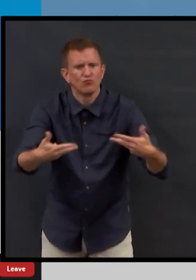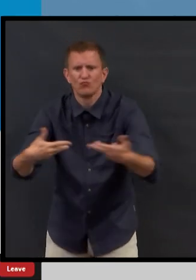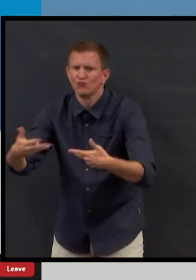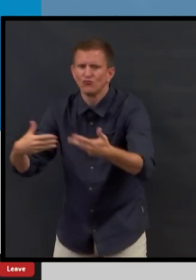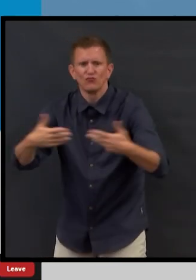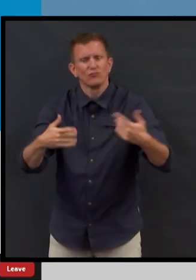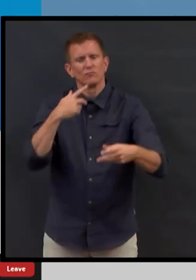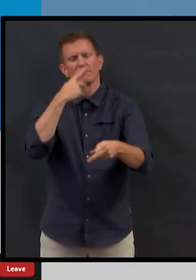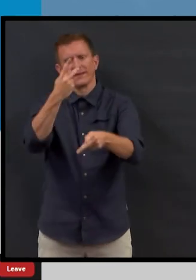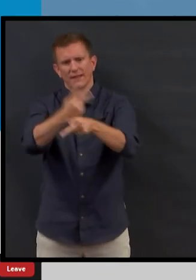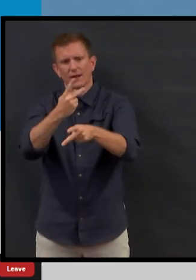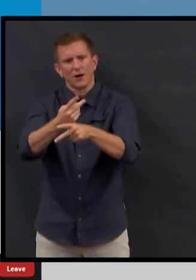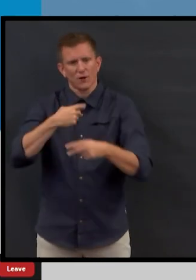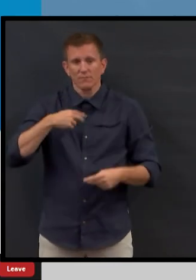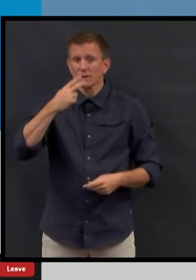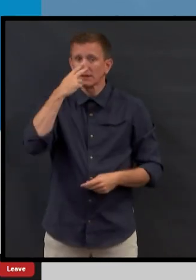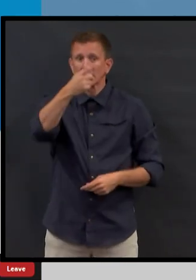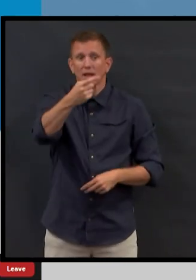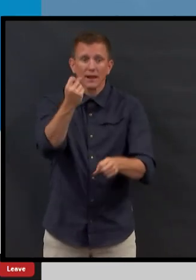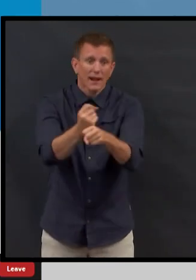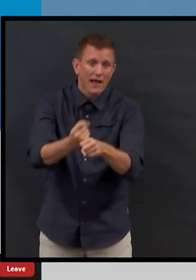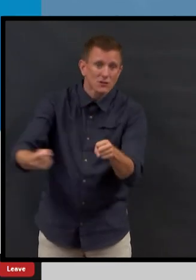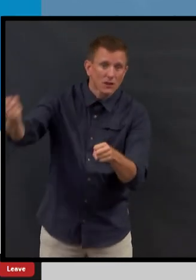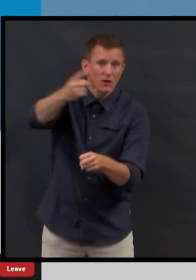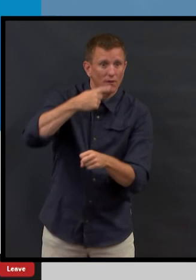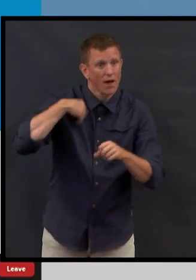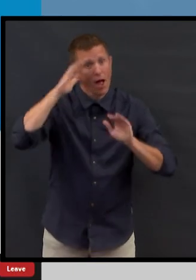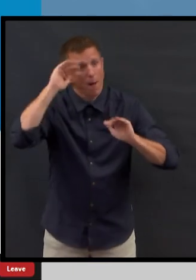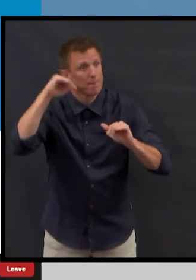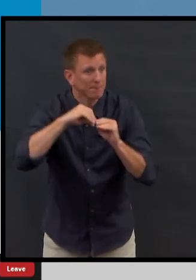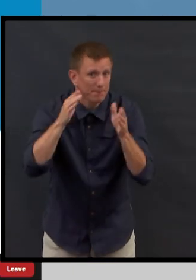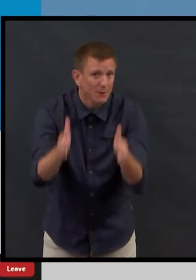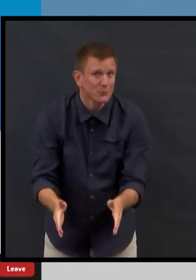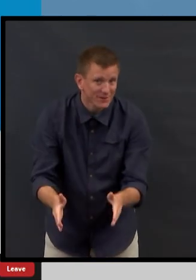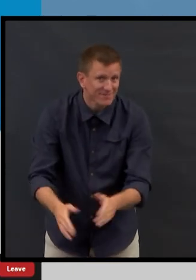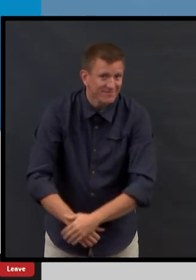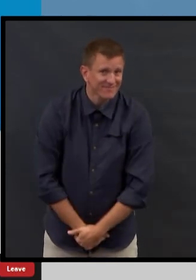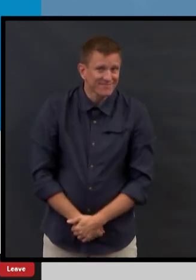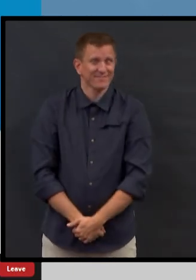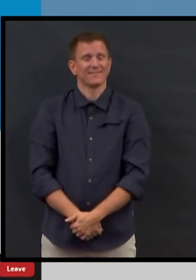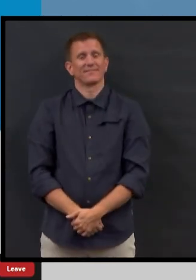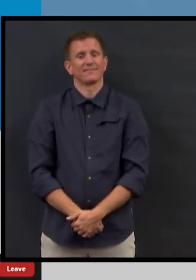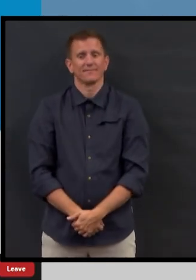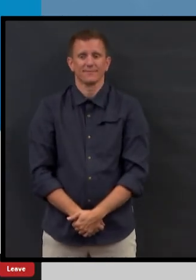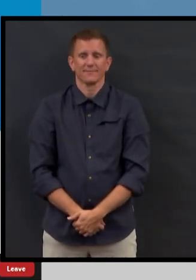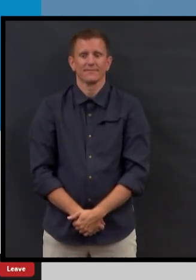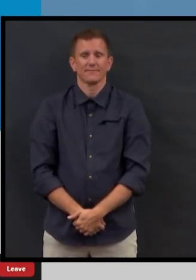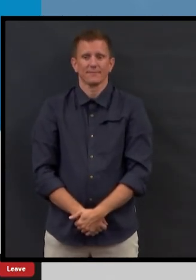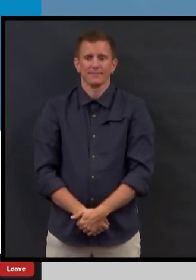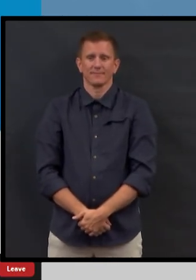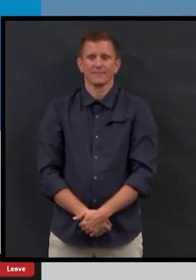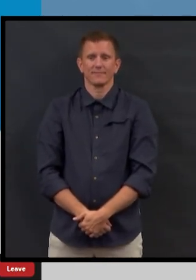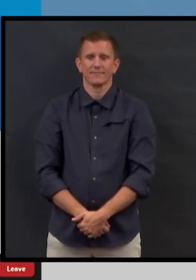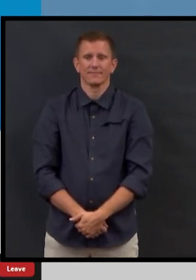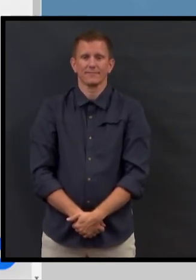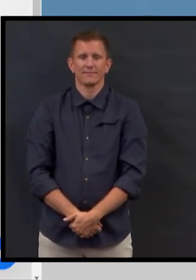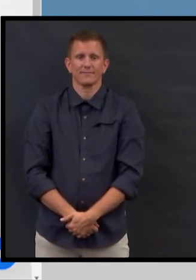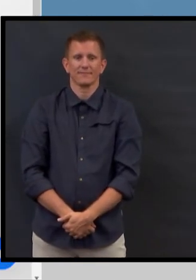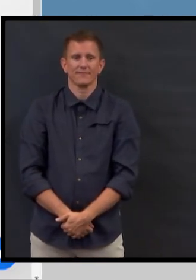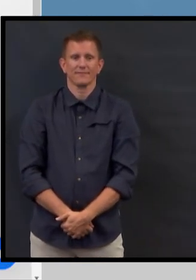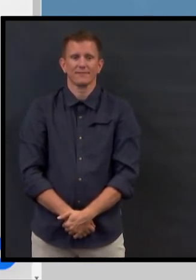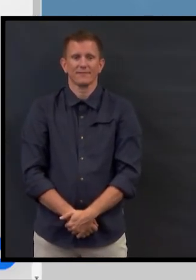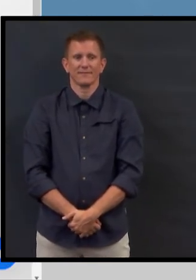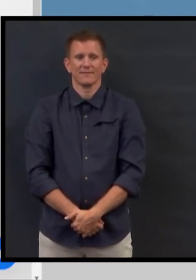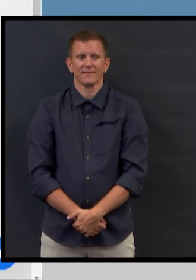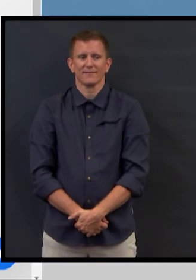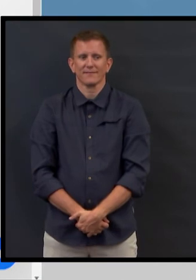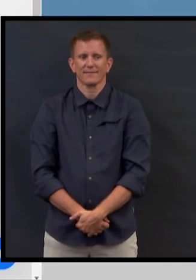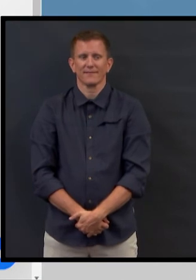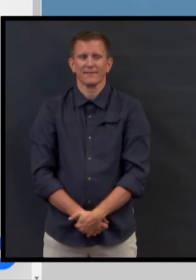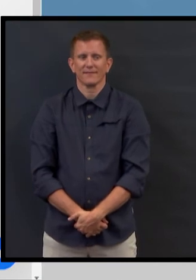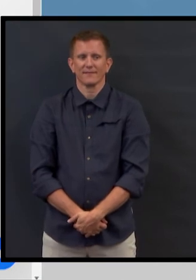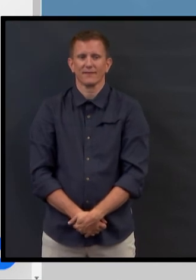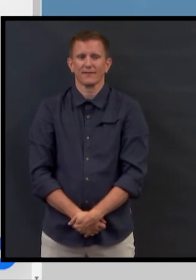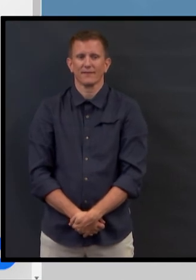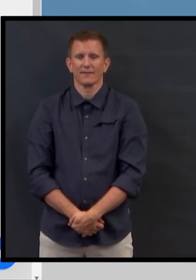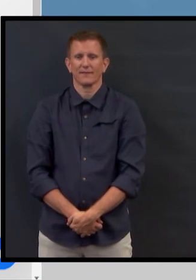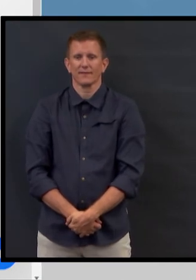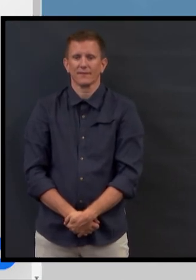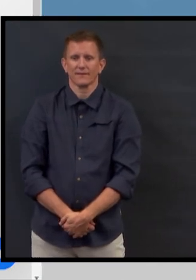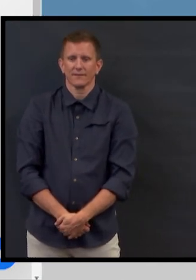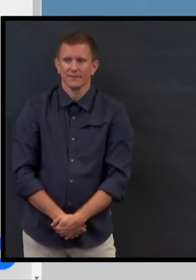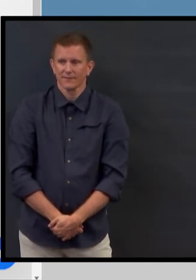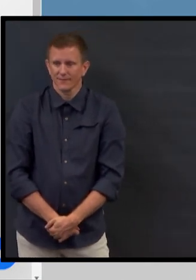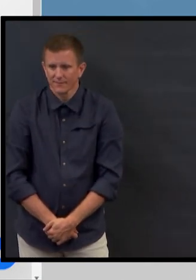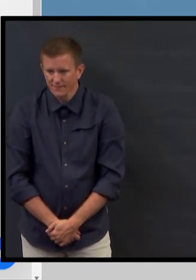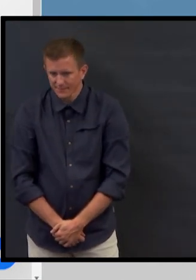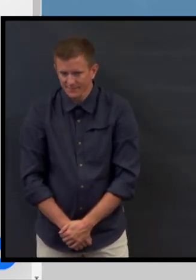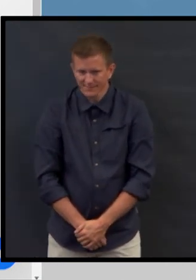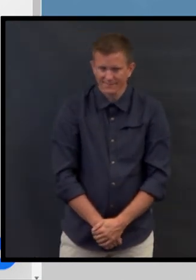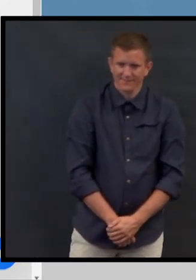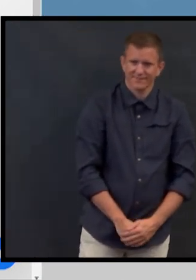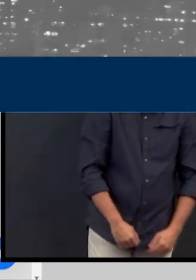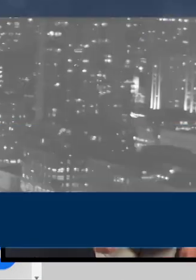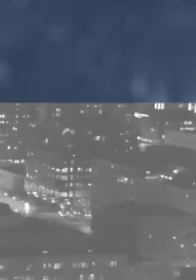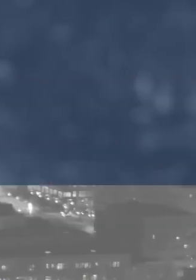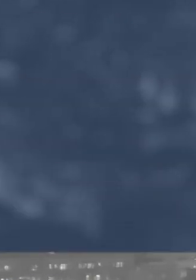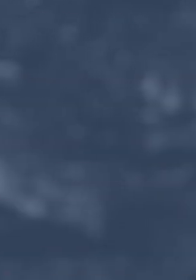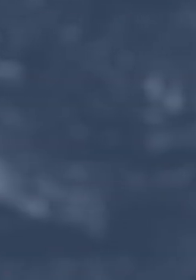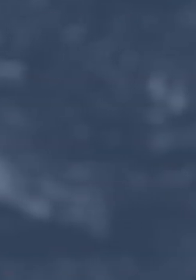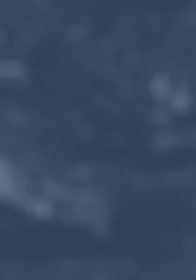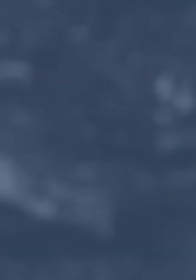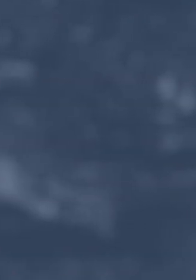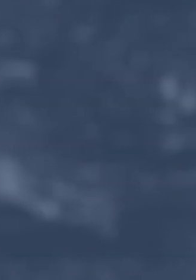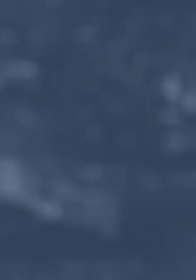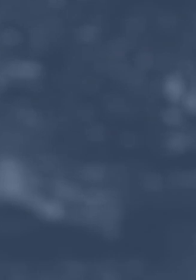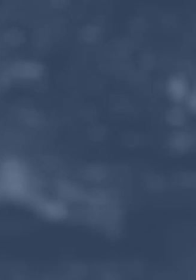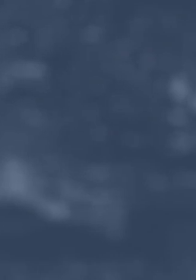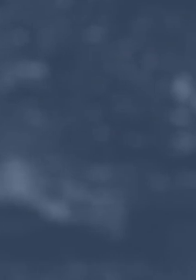in person when we do the next cabinet meeting at mr gate thank you again Councilman Herdon